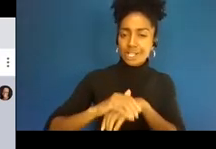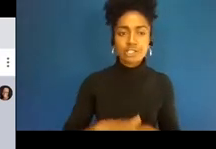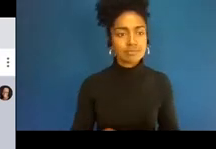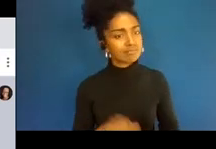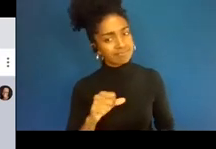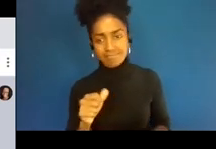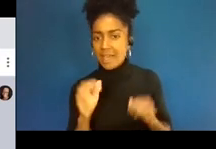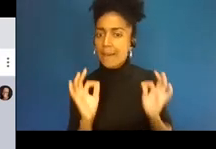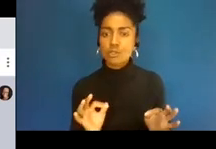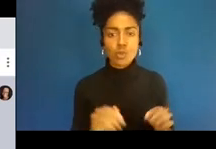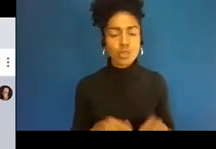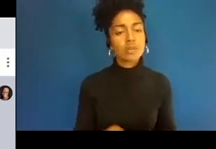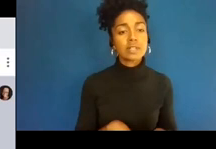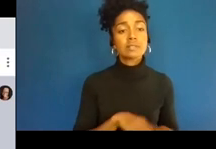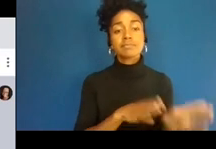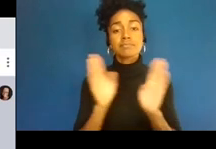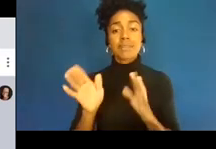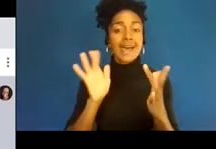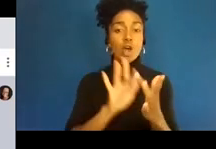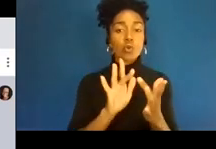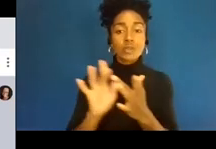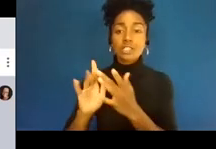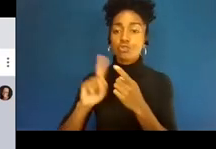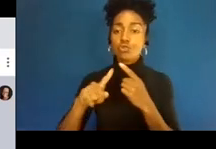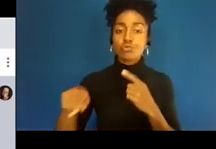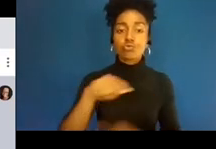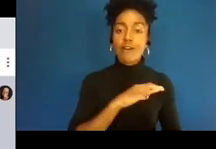"Outreach to faculty"